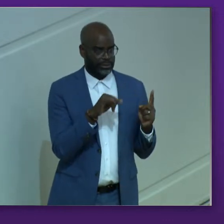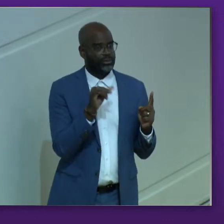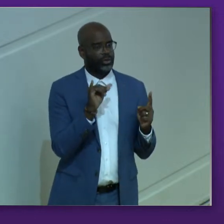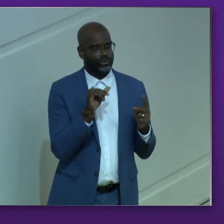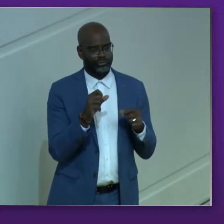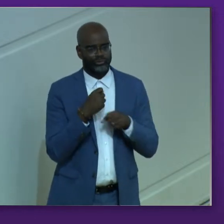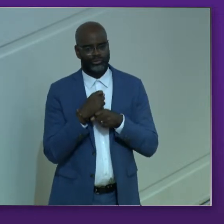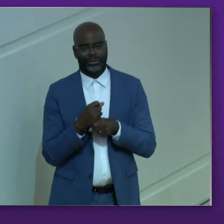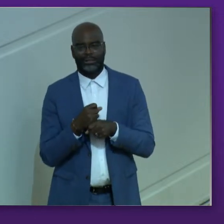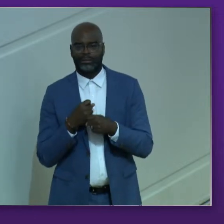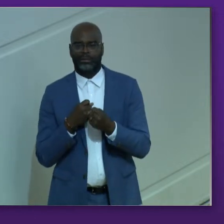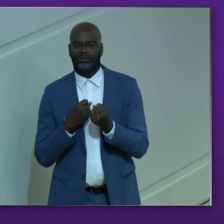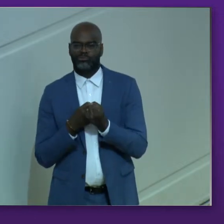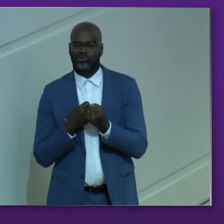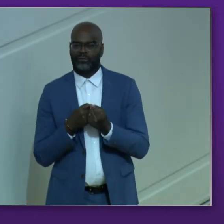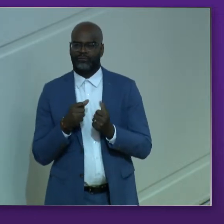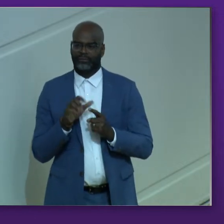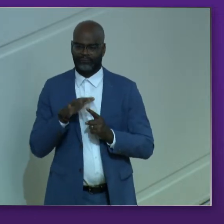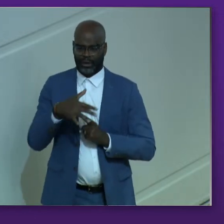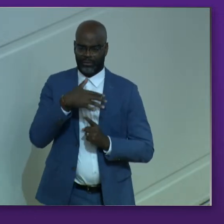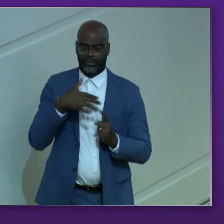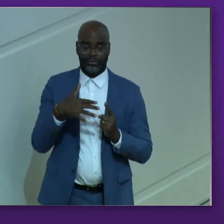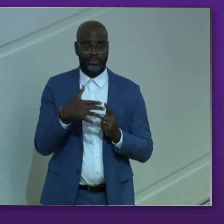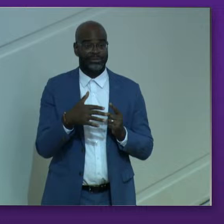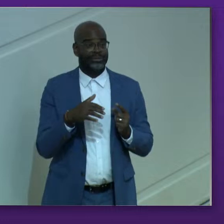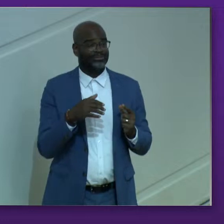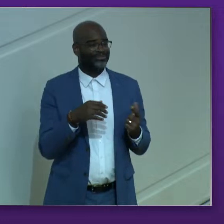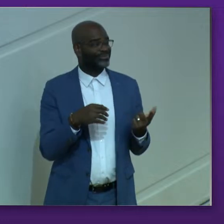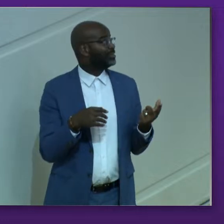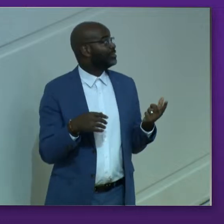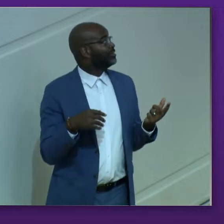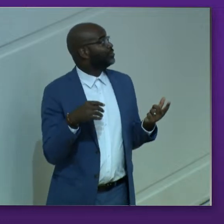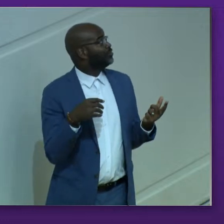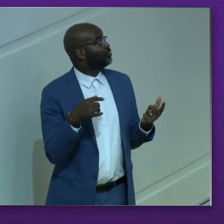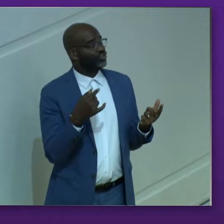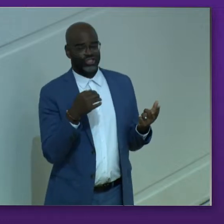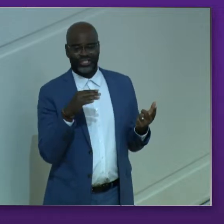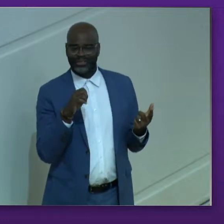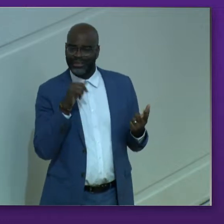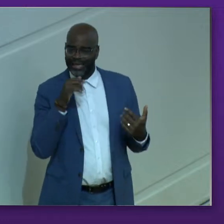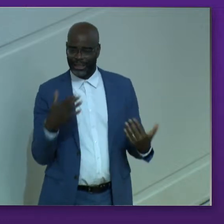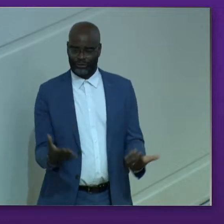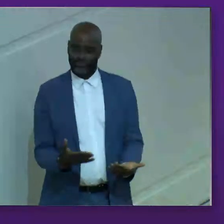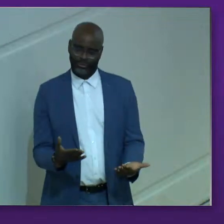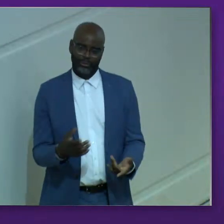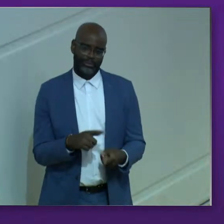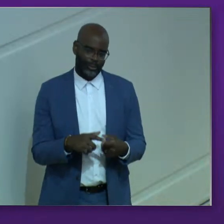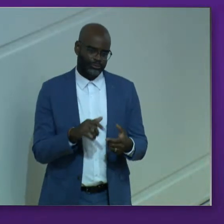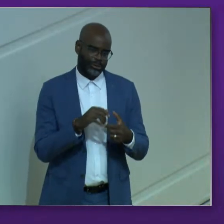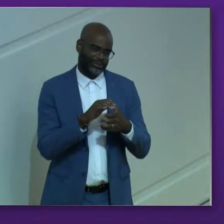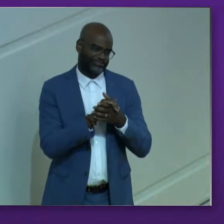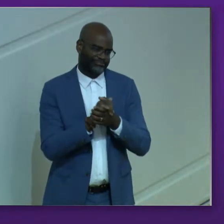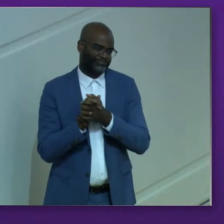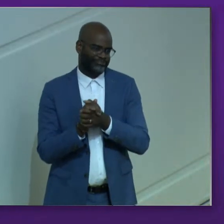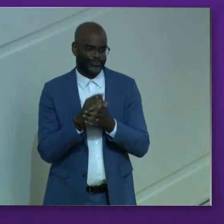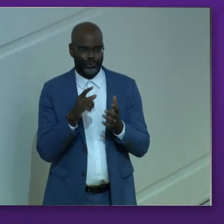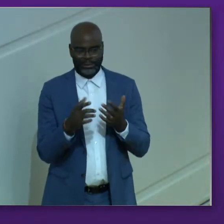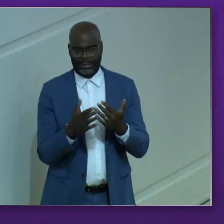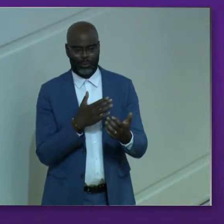STUDENTS PARENTS FACULTY AND STAFF AND ADMINISTRATORS MANAGE